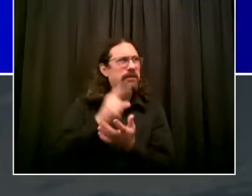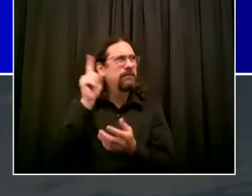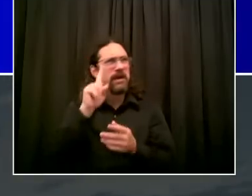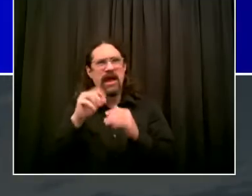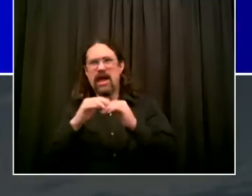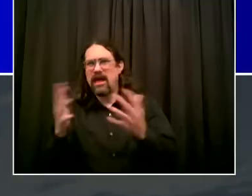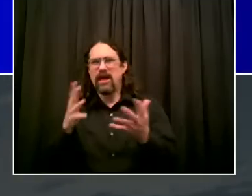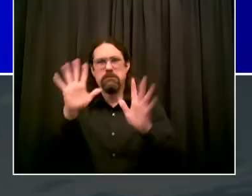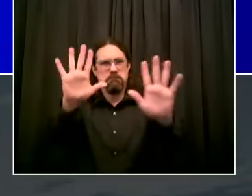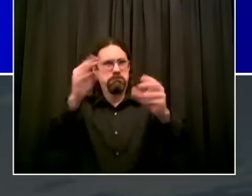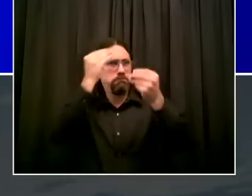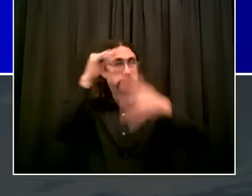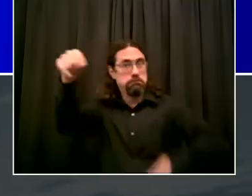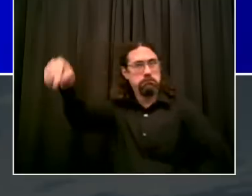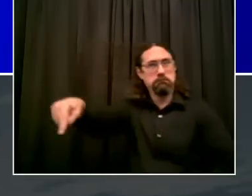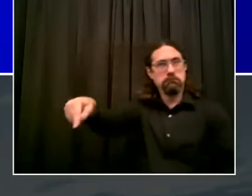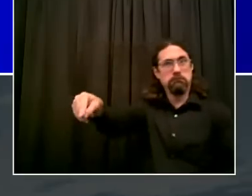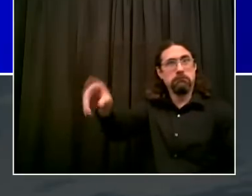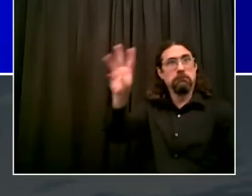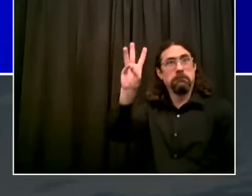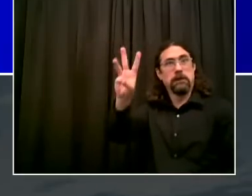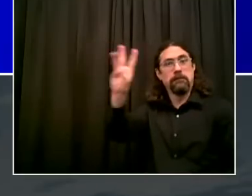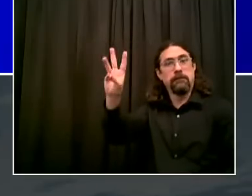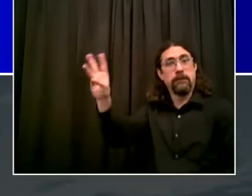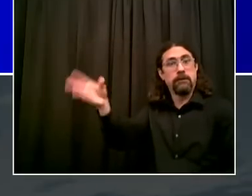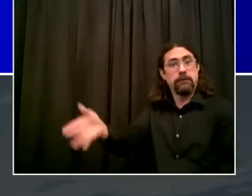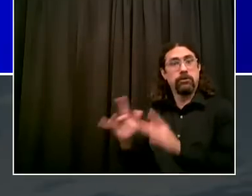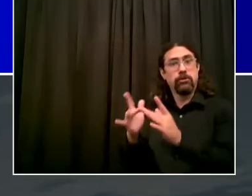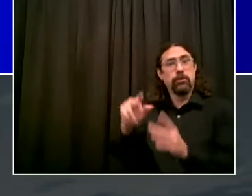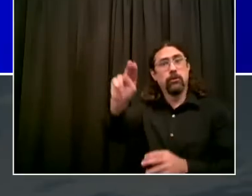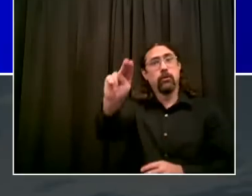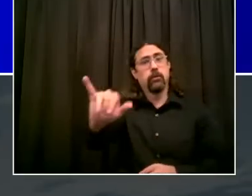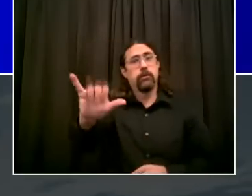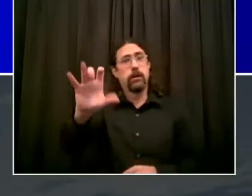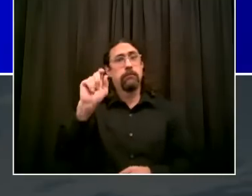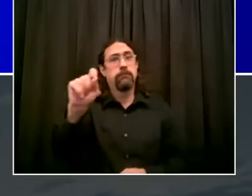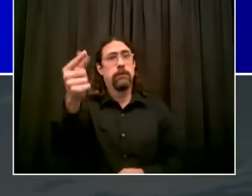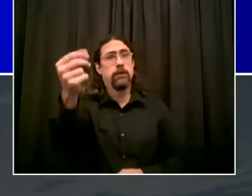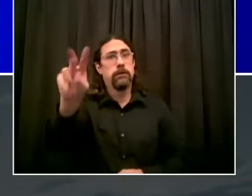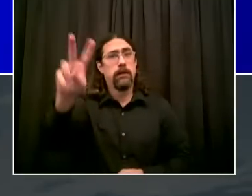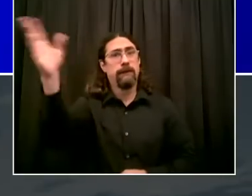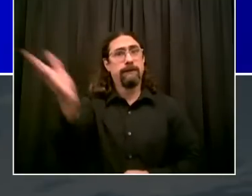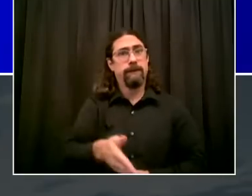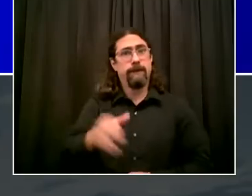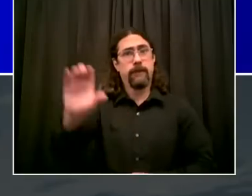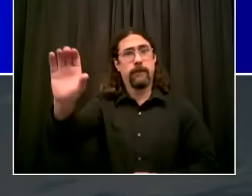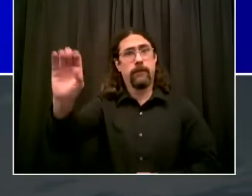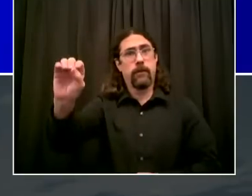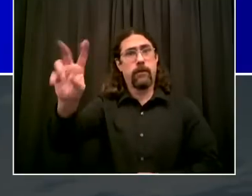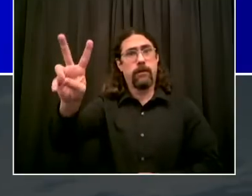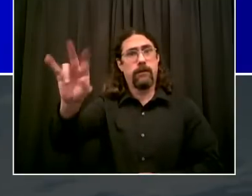ANSWERS. YOU CAN GO ONLINE TO NYC.GOV AND GET